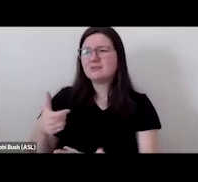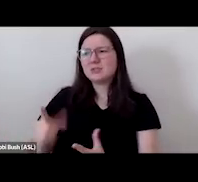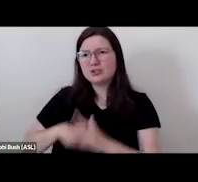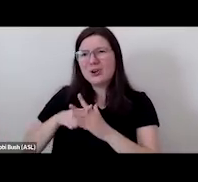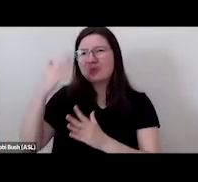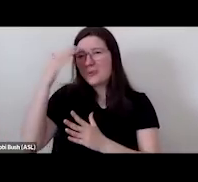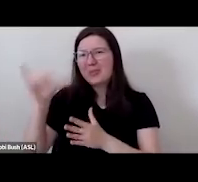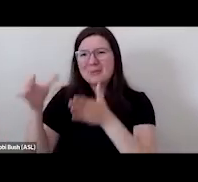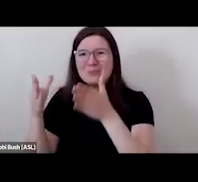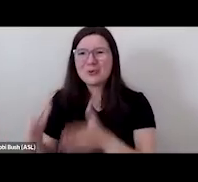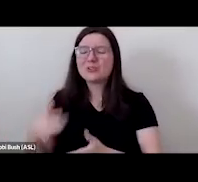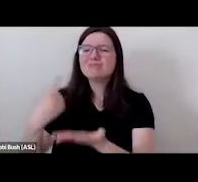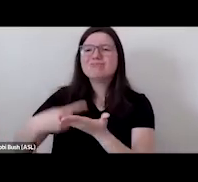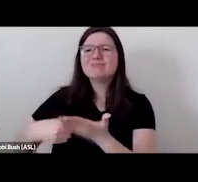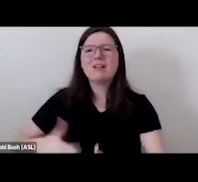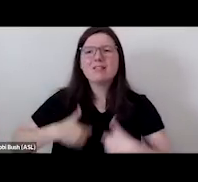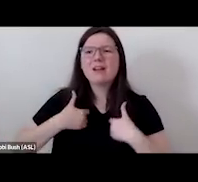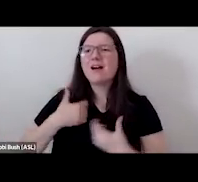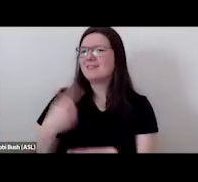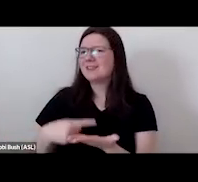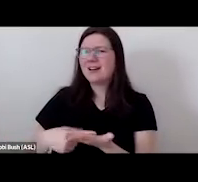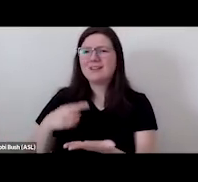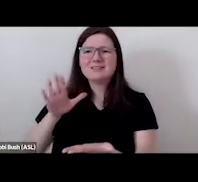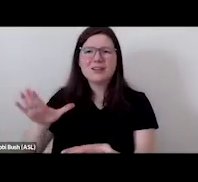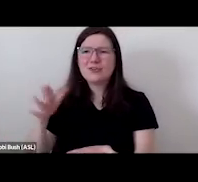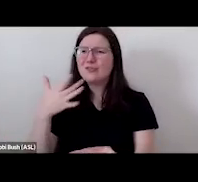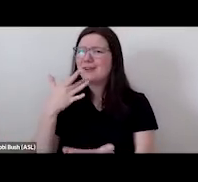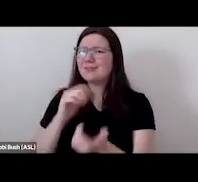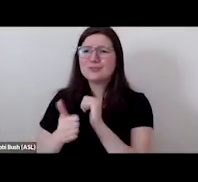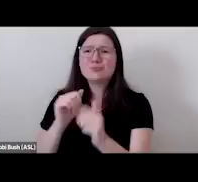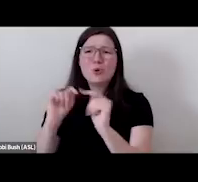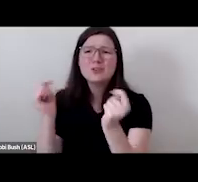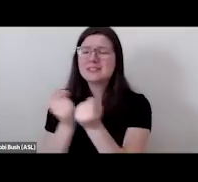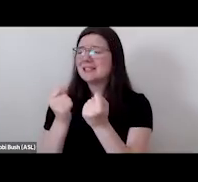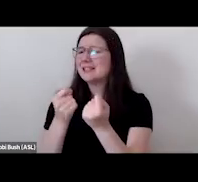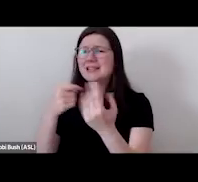if you're talking about whatever it might be and not focusing on all of their stuff all of the time.